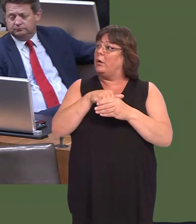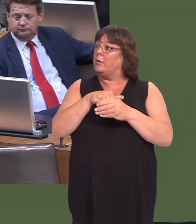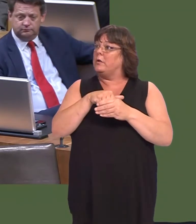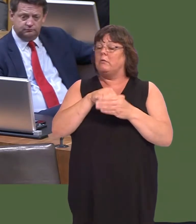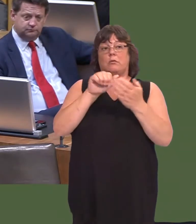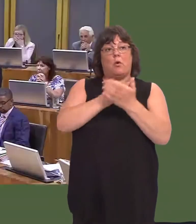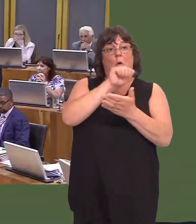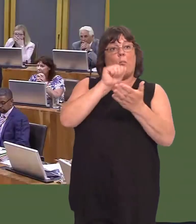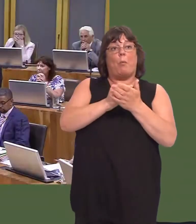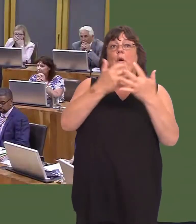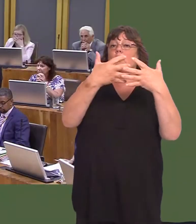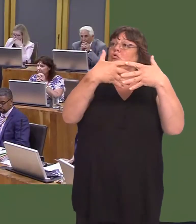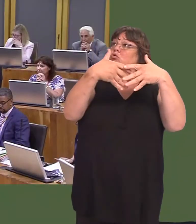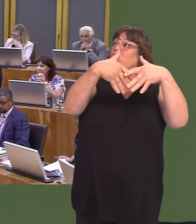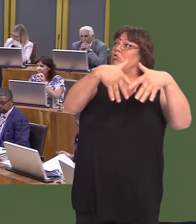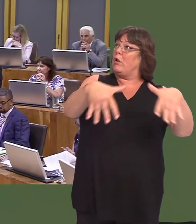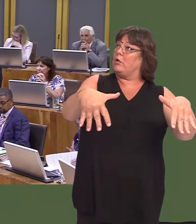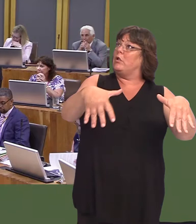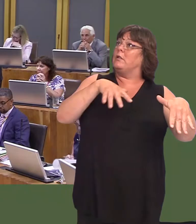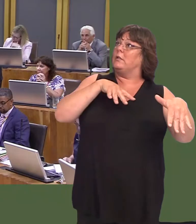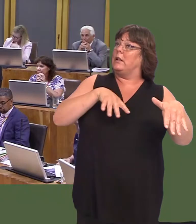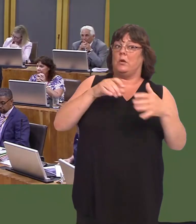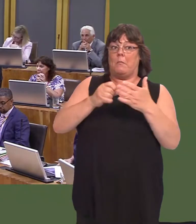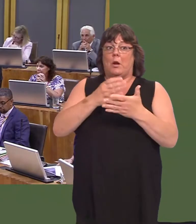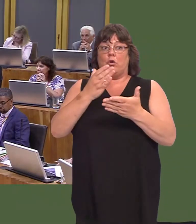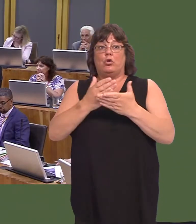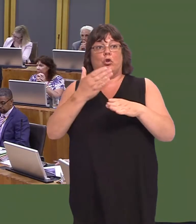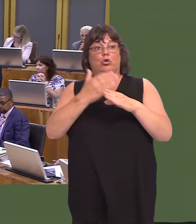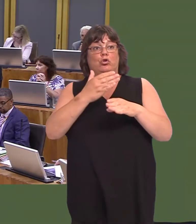broadband in infrastructureóthatís a way of ensuring that jobs can remain, for example,